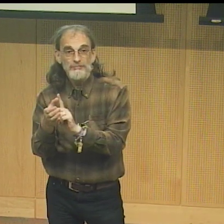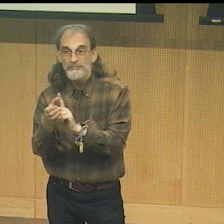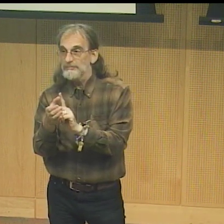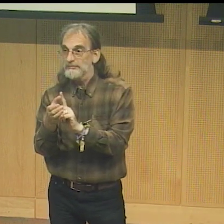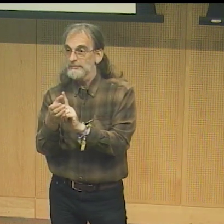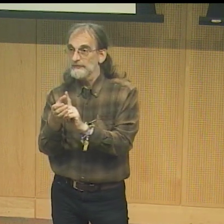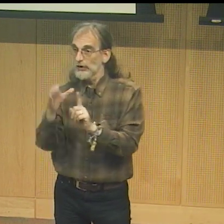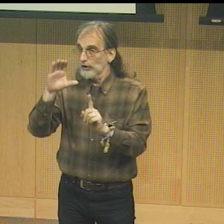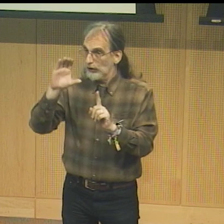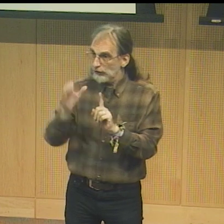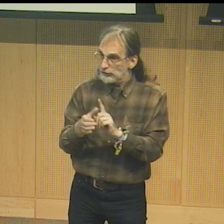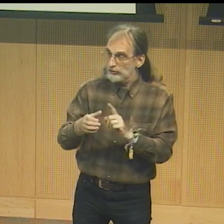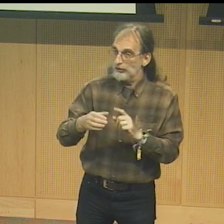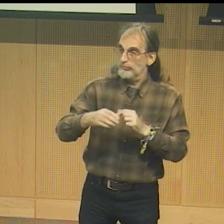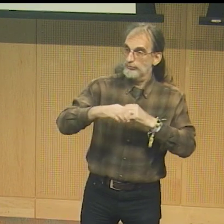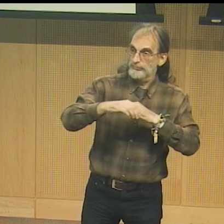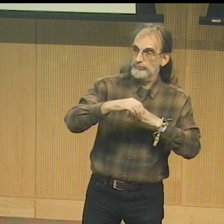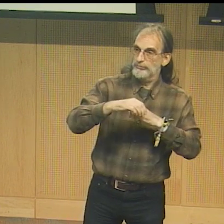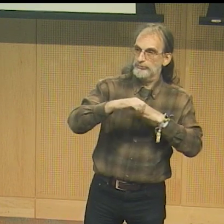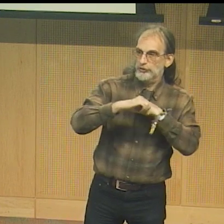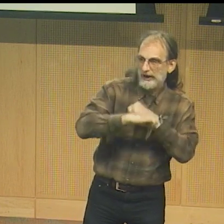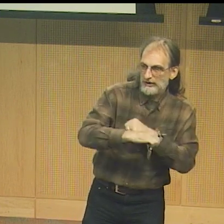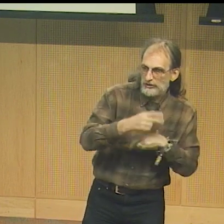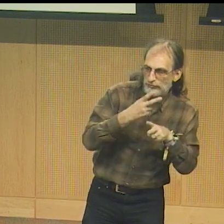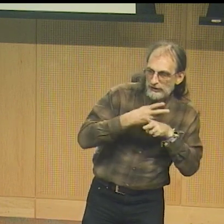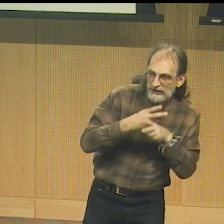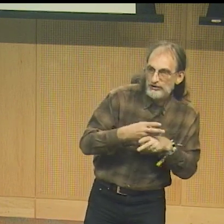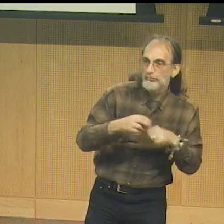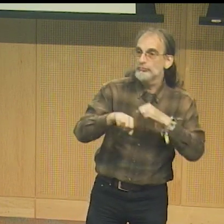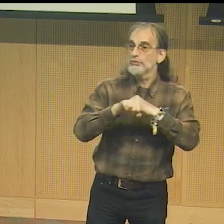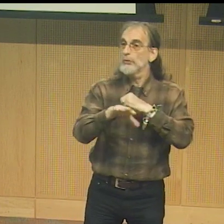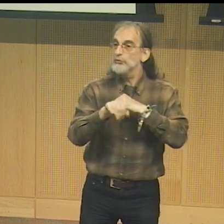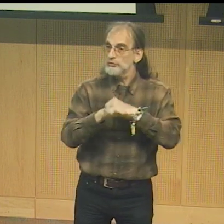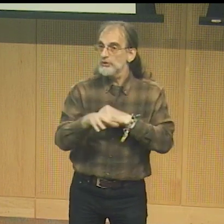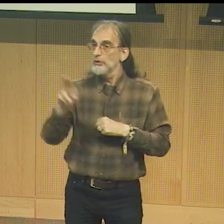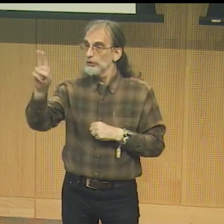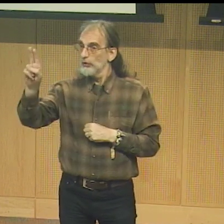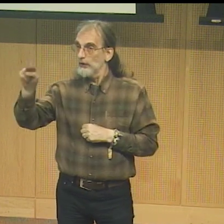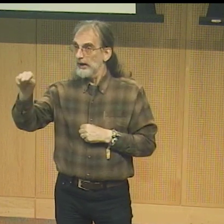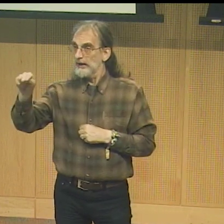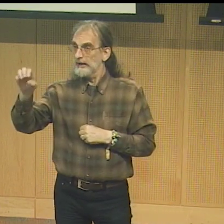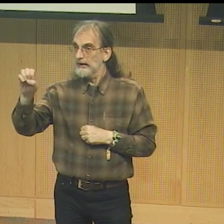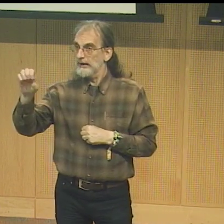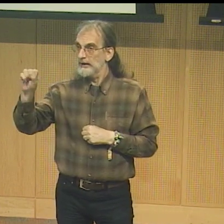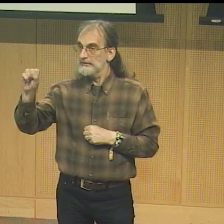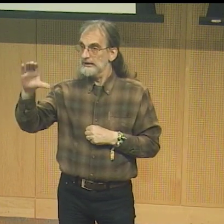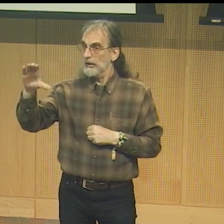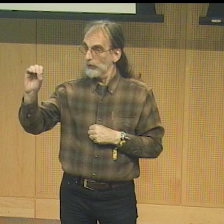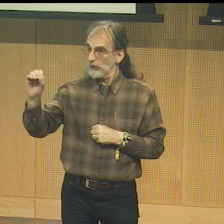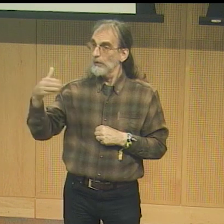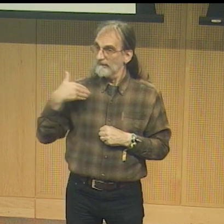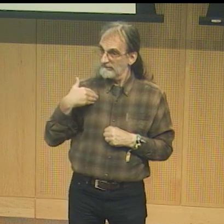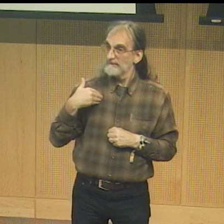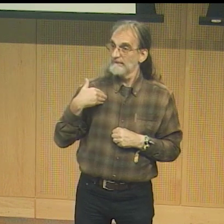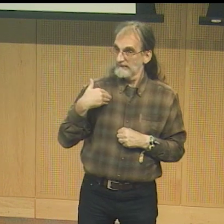We have legislation and we have culture. Culture is to protect and preserve and to promote.